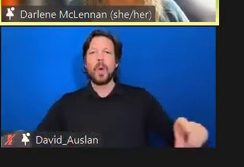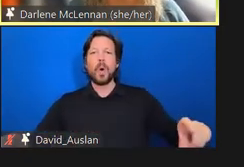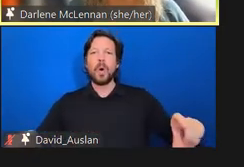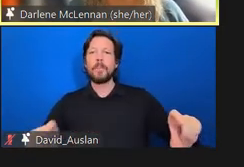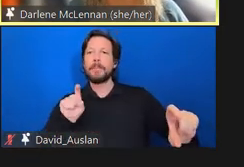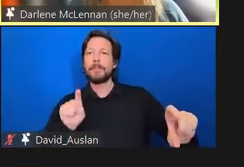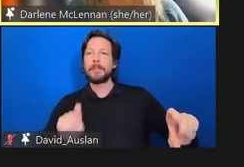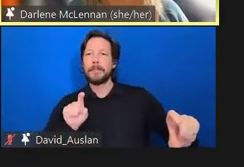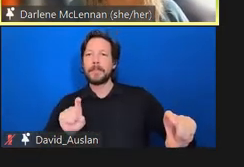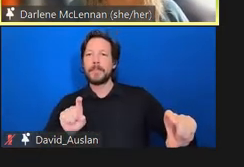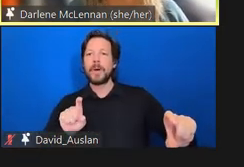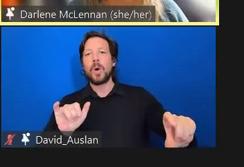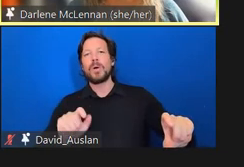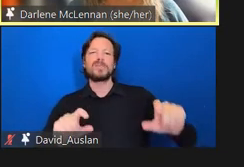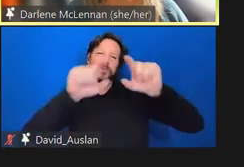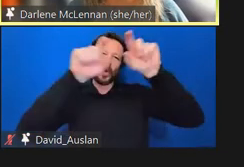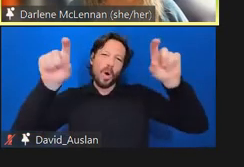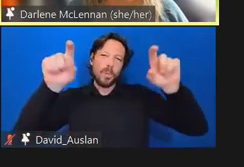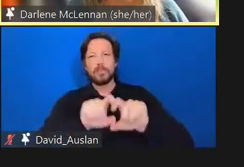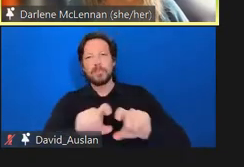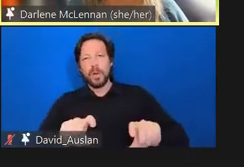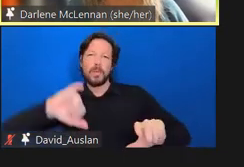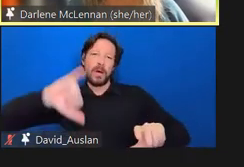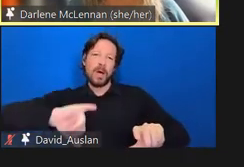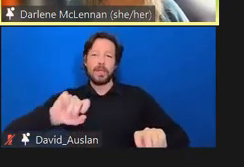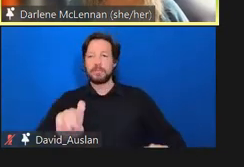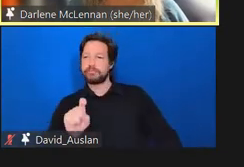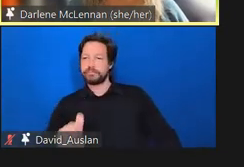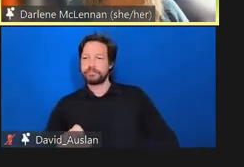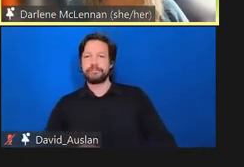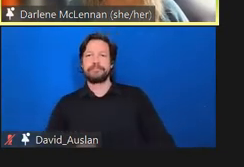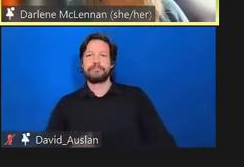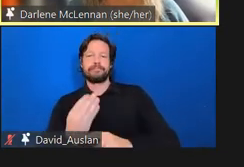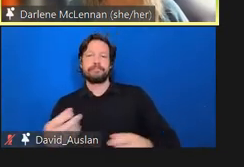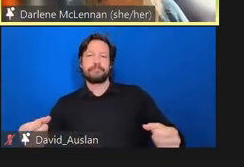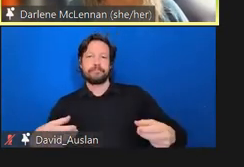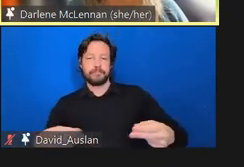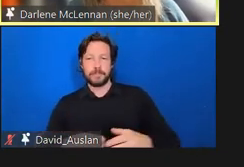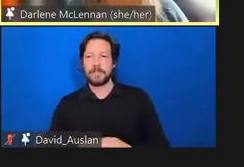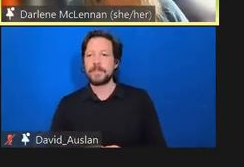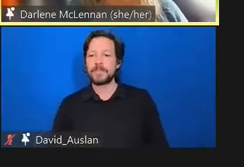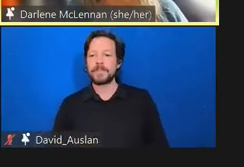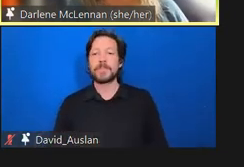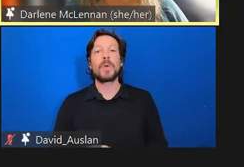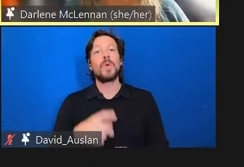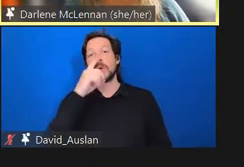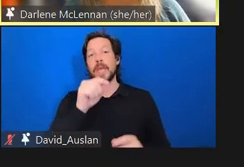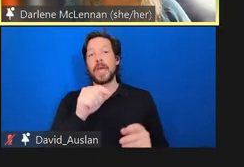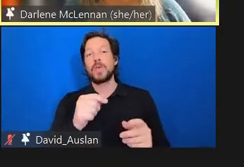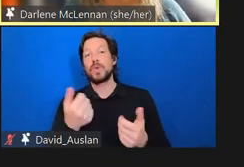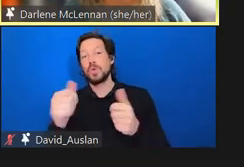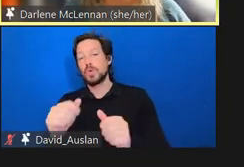on the top or the bottom of your screen. We also have captions available via a browser. We'll put